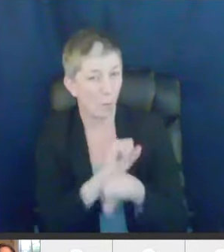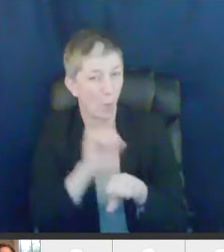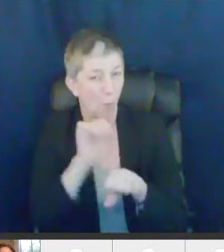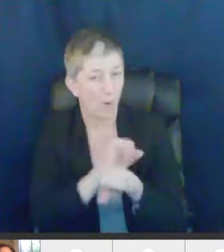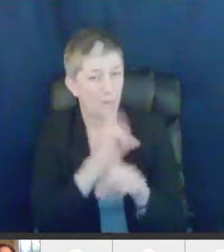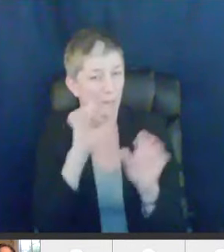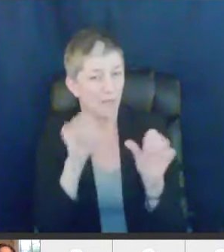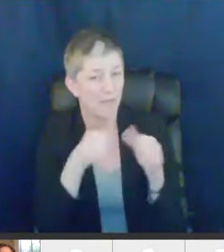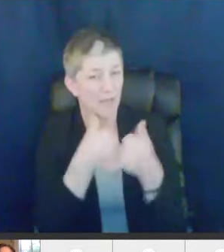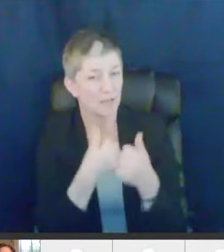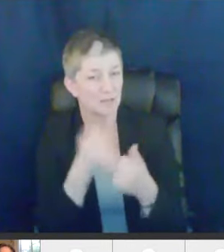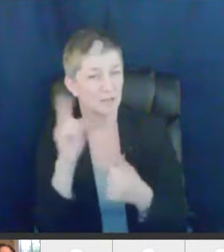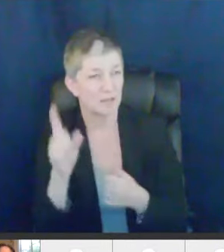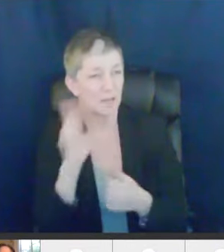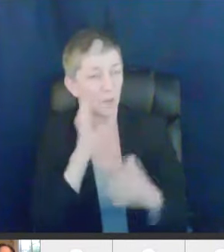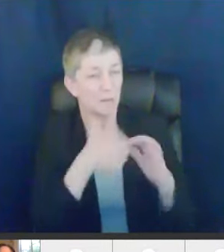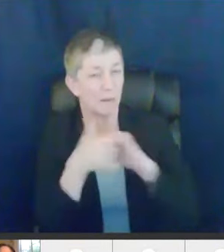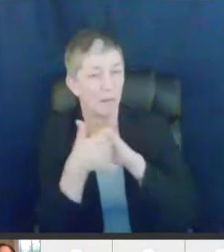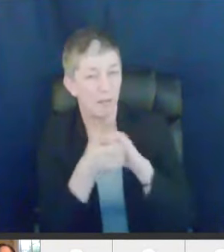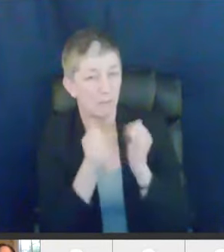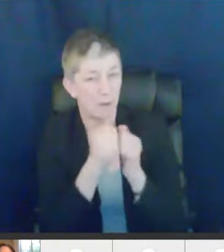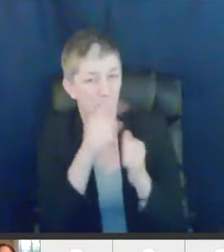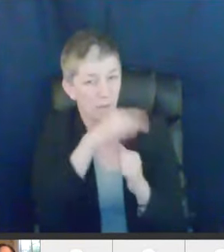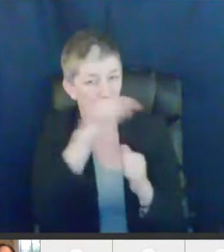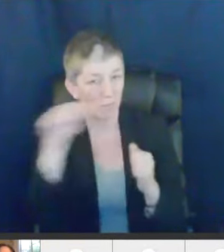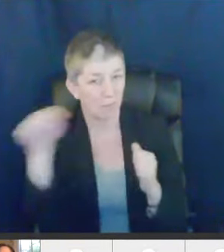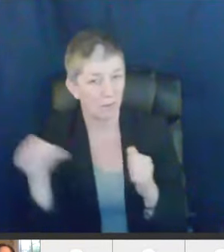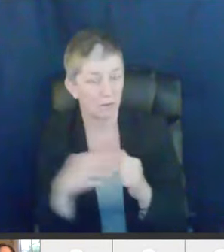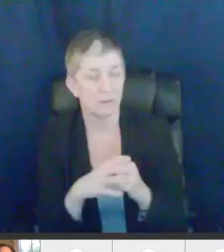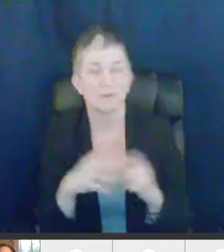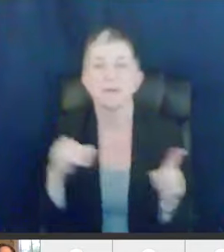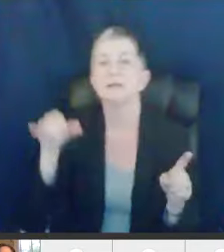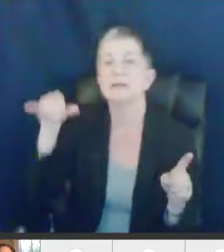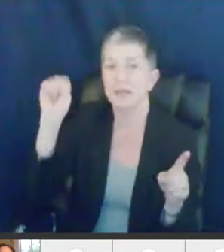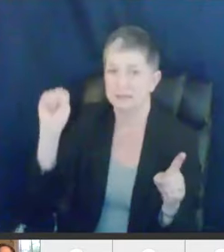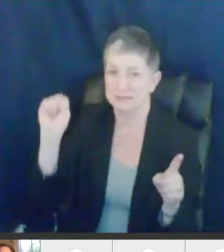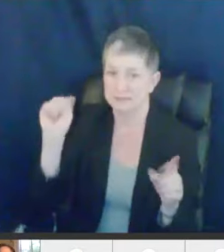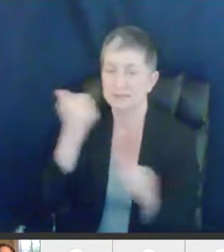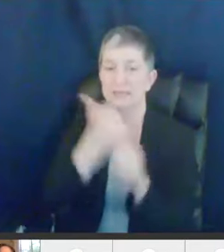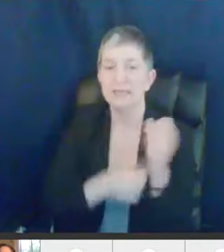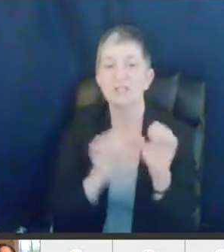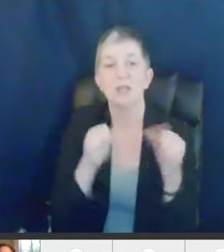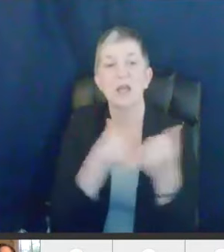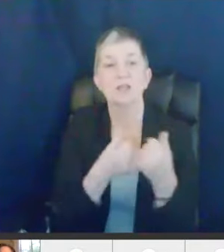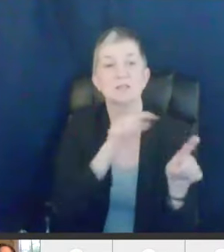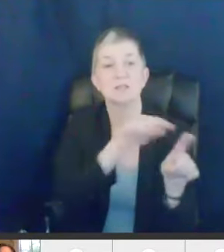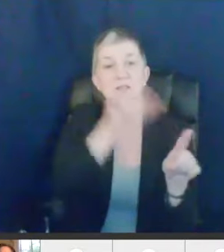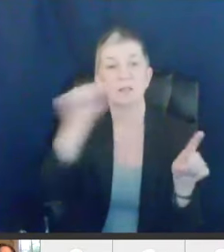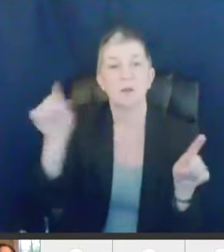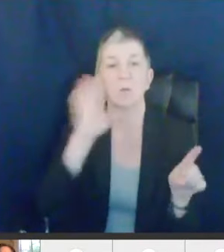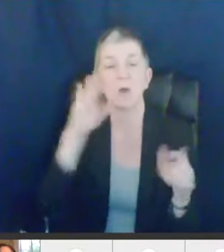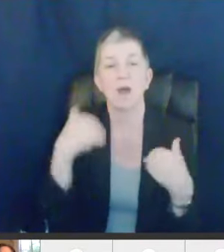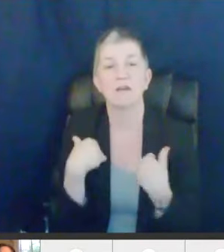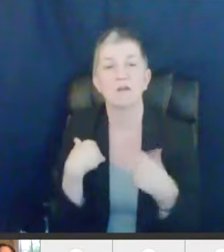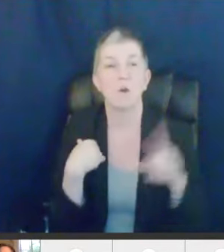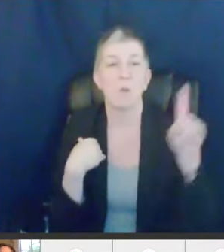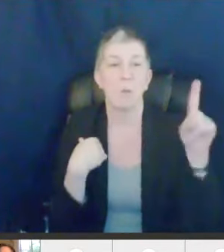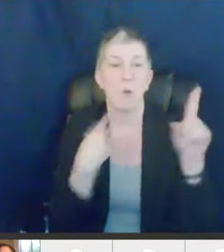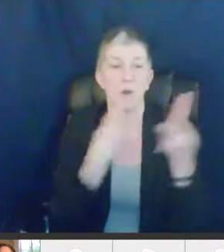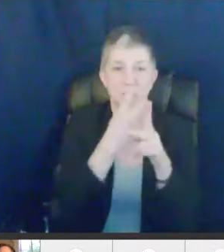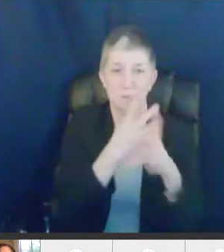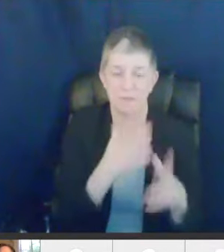going to be collaborating with yes each agency will have one supervisor and I